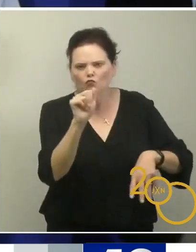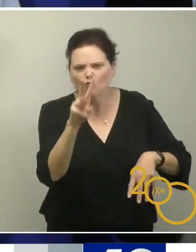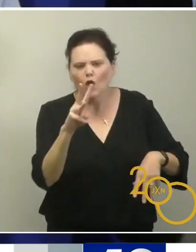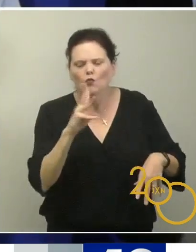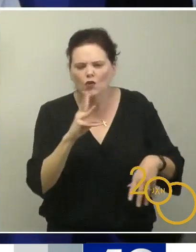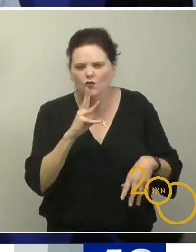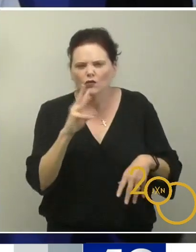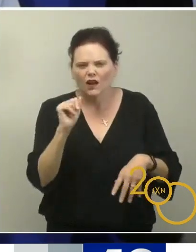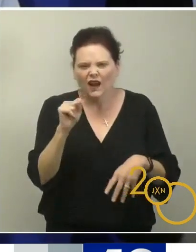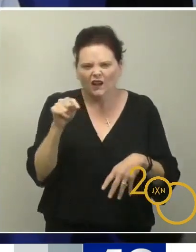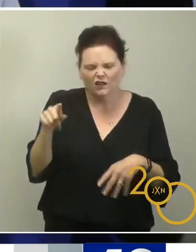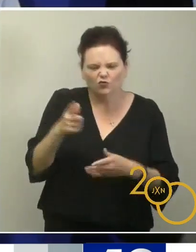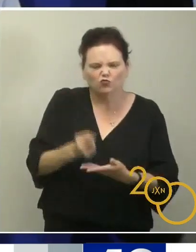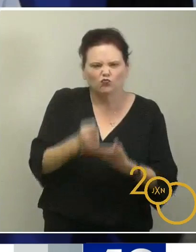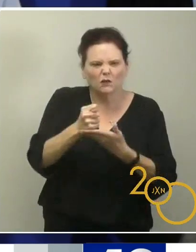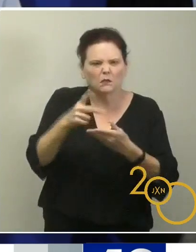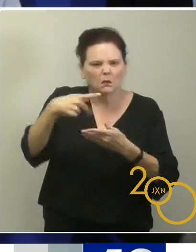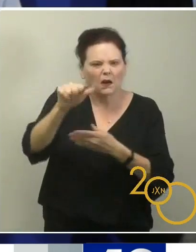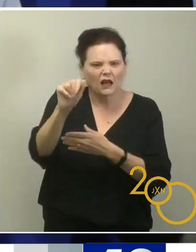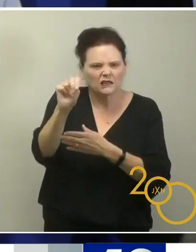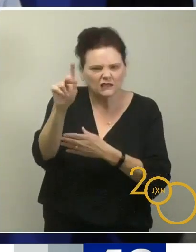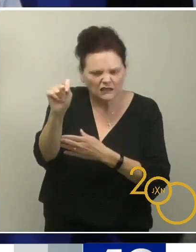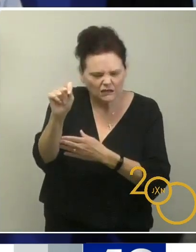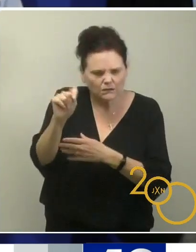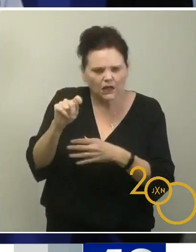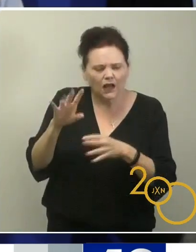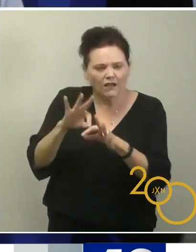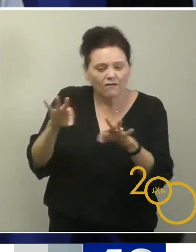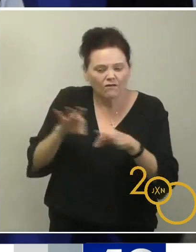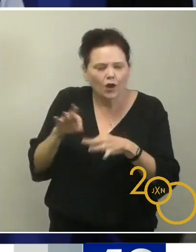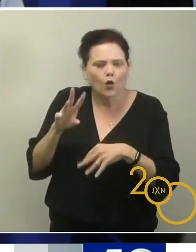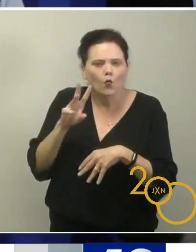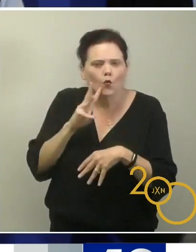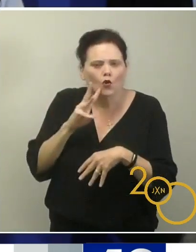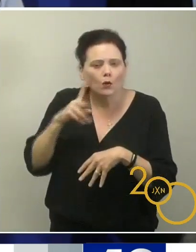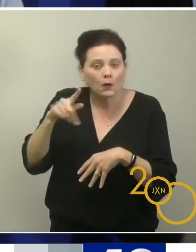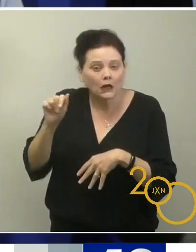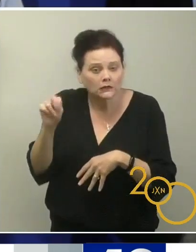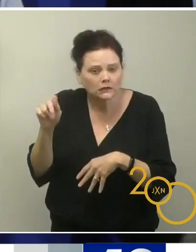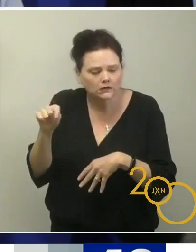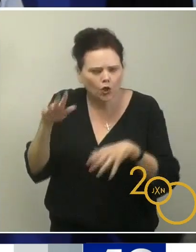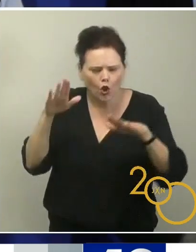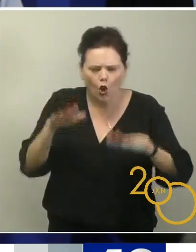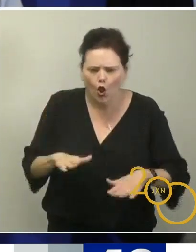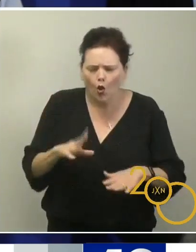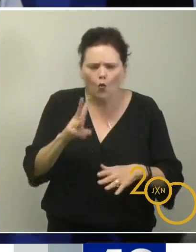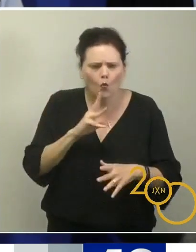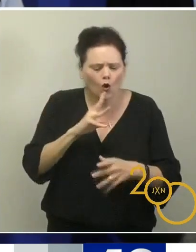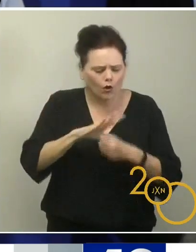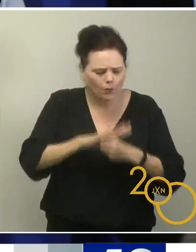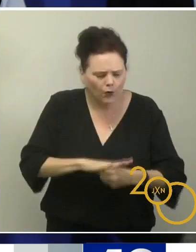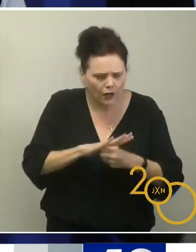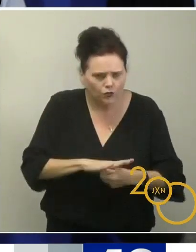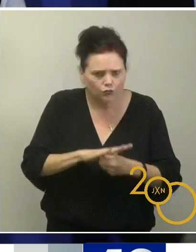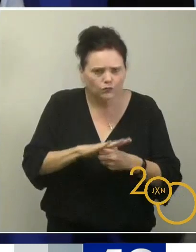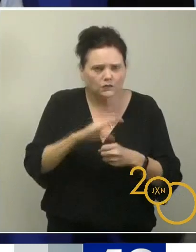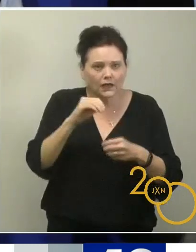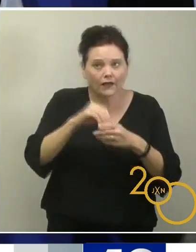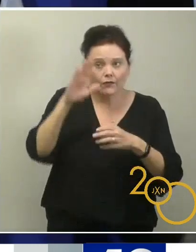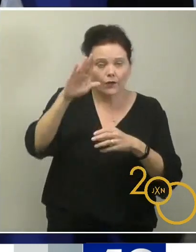BASED ON FAILURE OF MULTIPLE PUMPS THAT PUMP RAW WATER AT OB CURTIS.